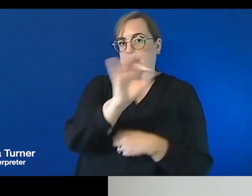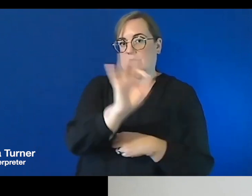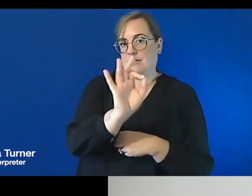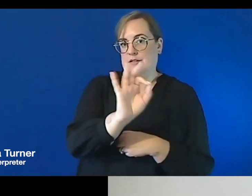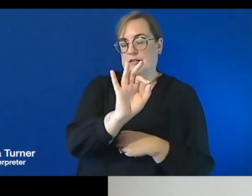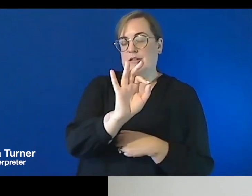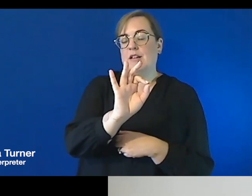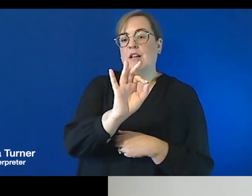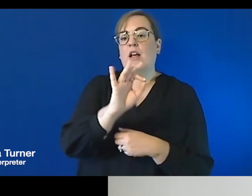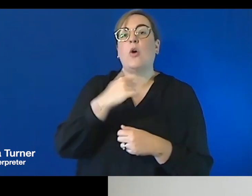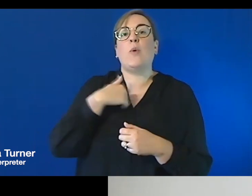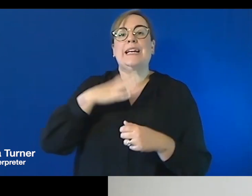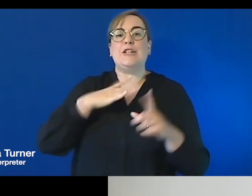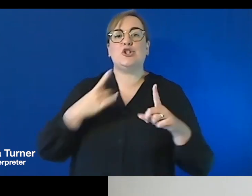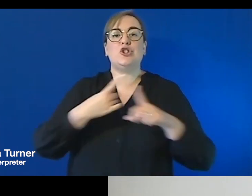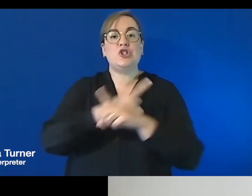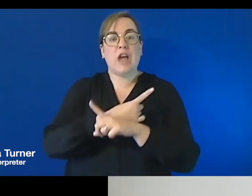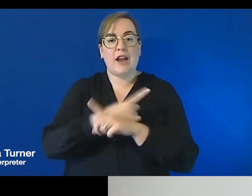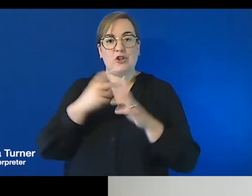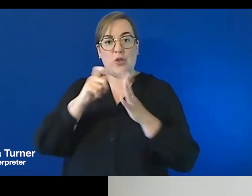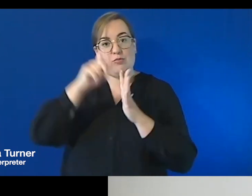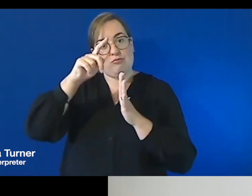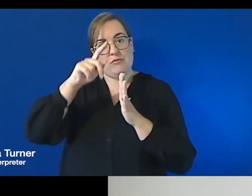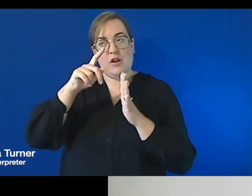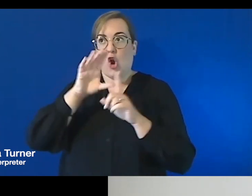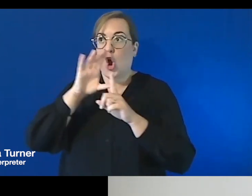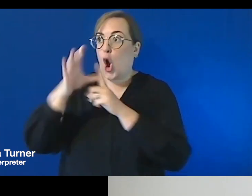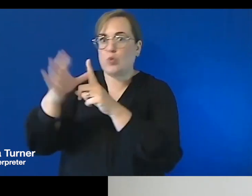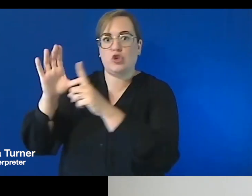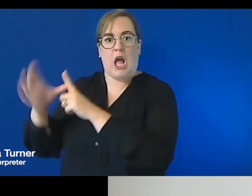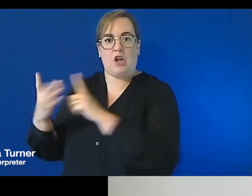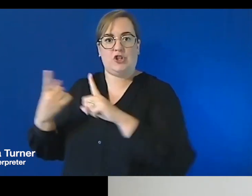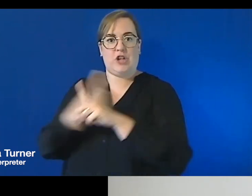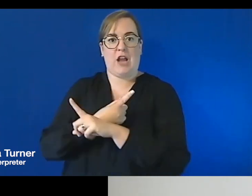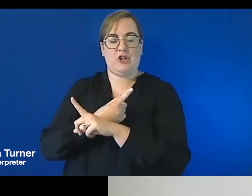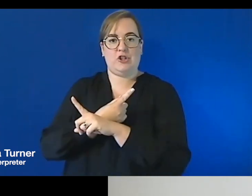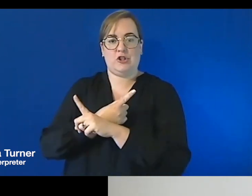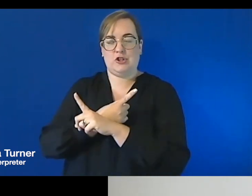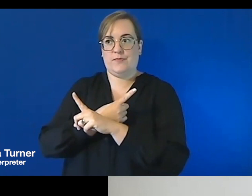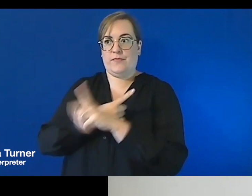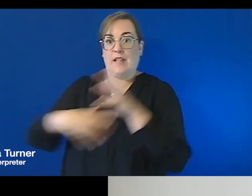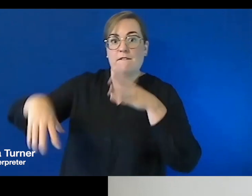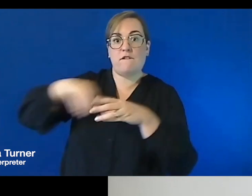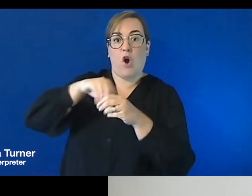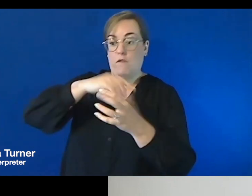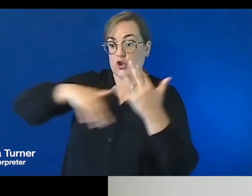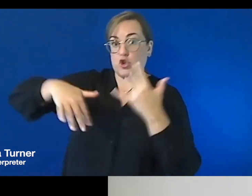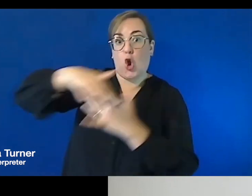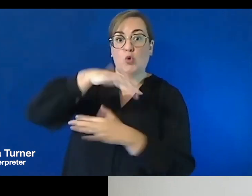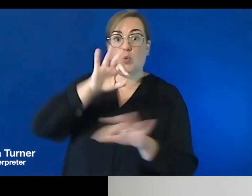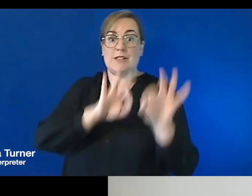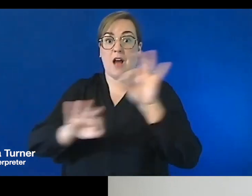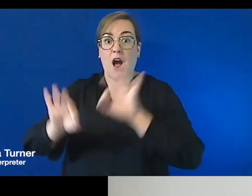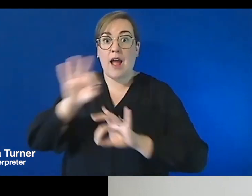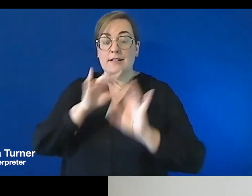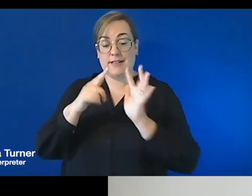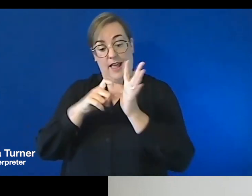scratch, making cultural changes, involving social scientists, ethical professionals, into our teams,